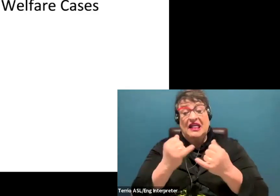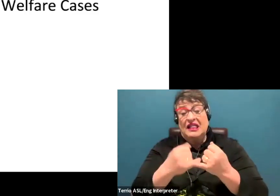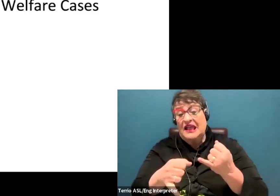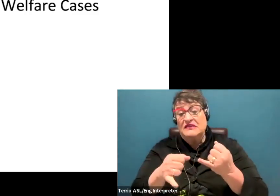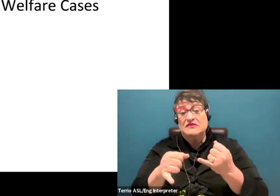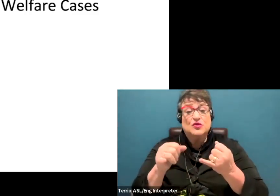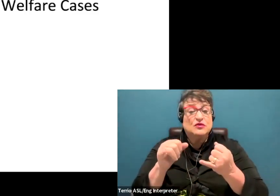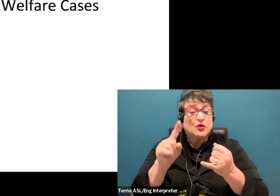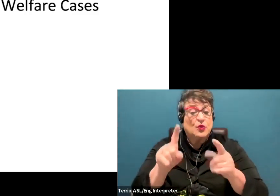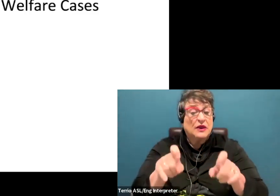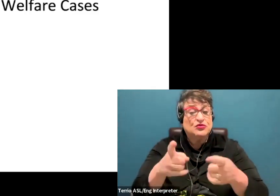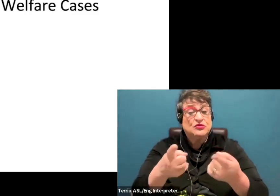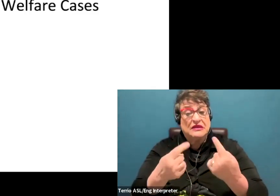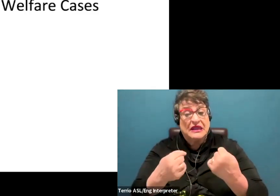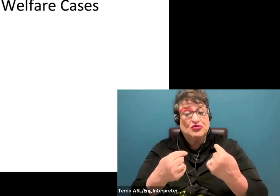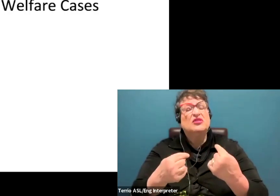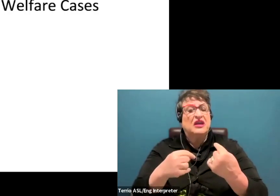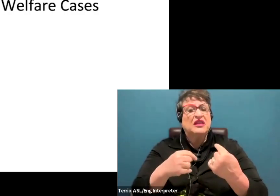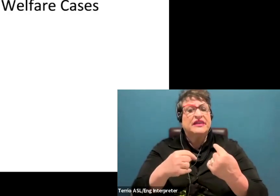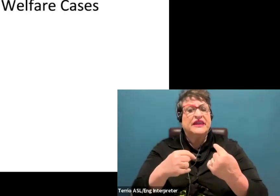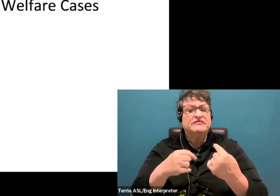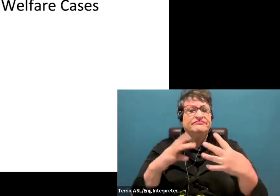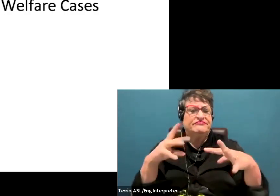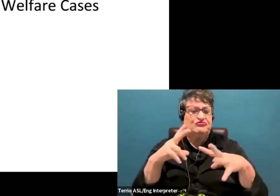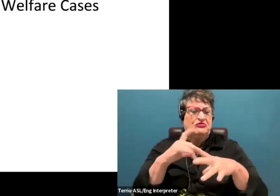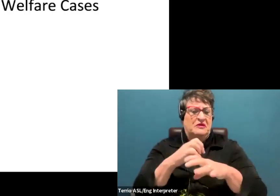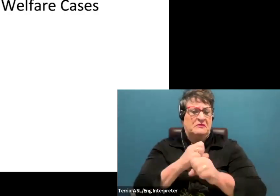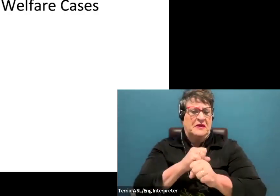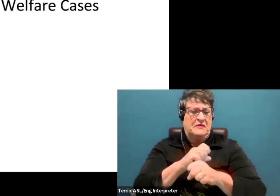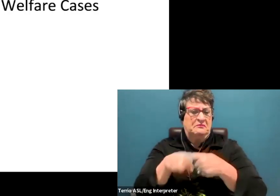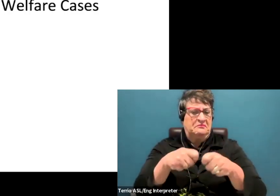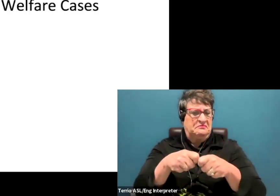So thank you everyone for attending.